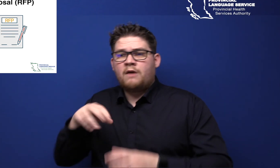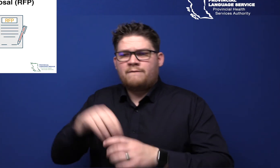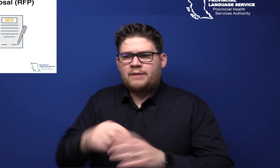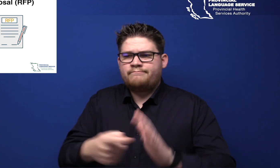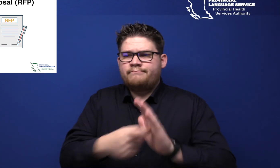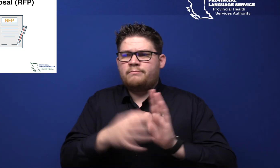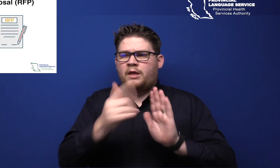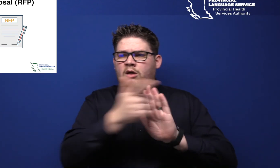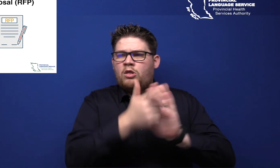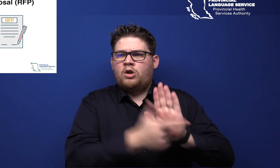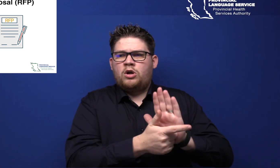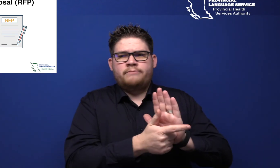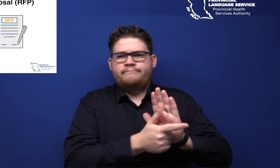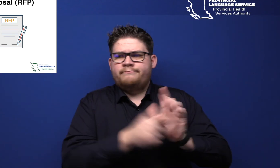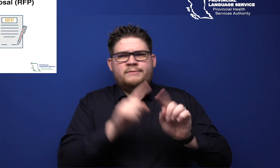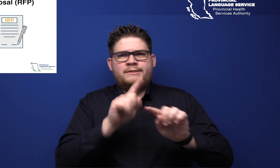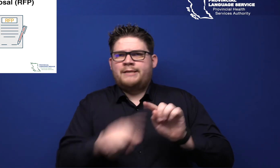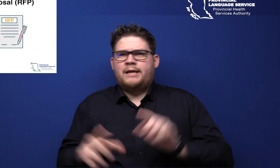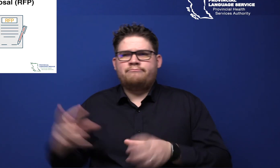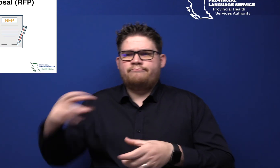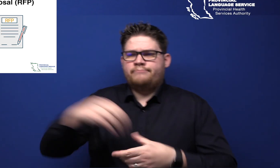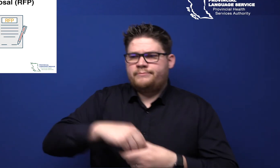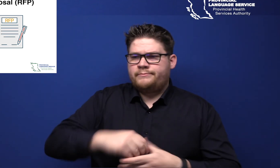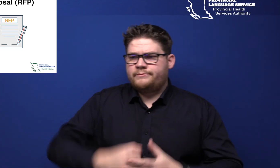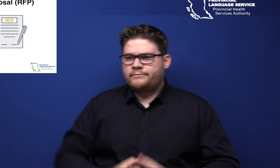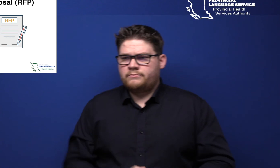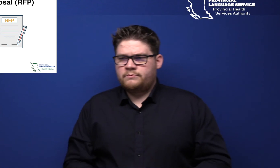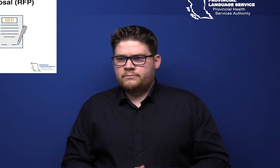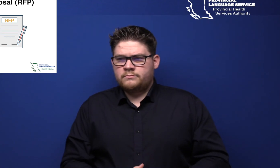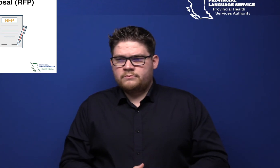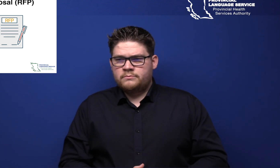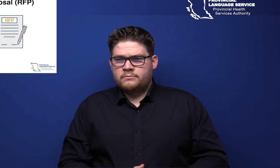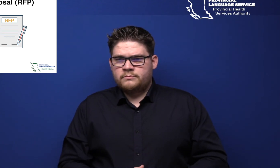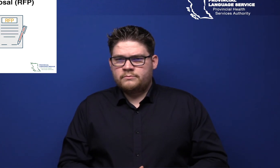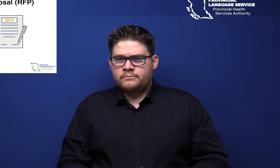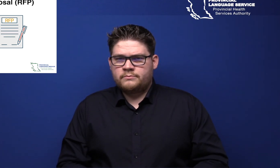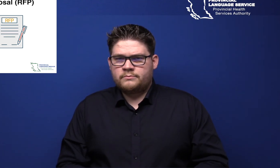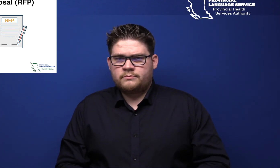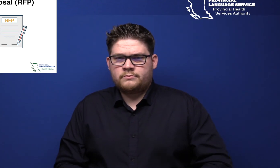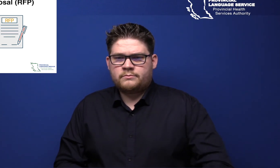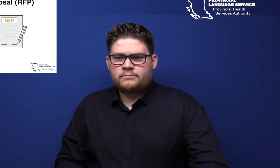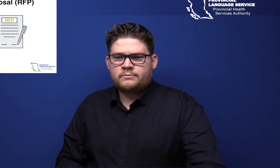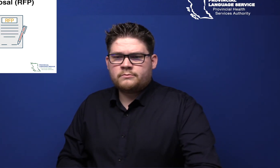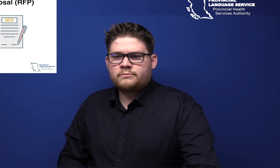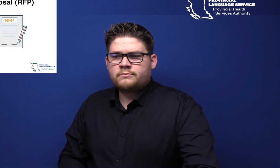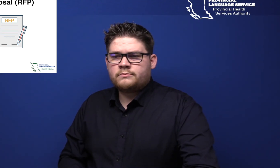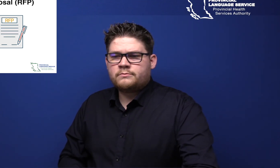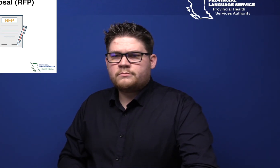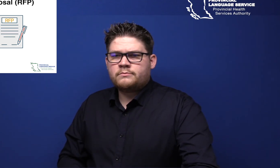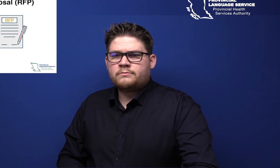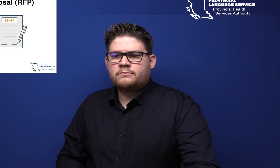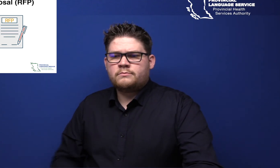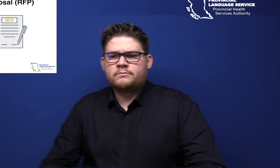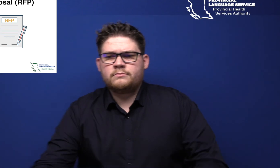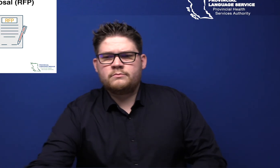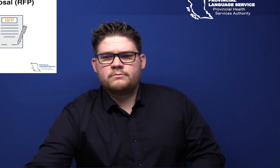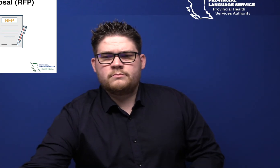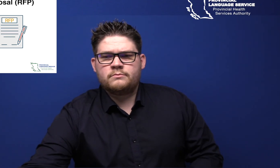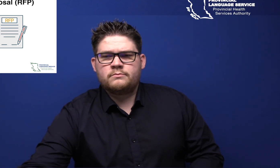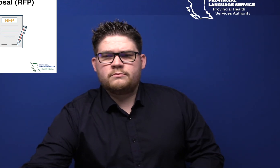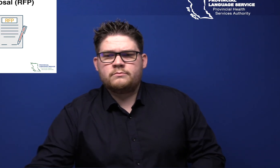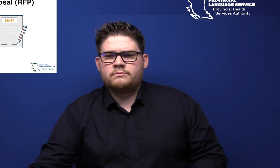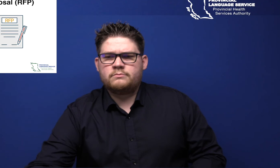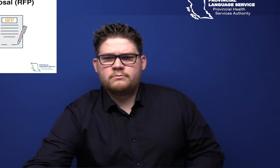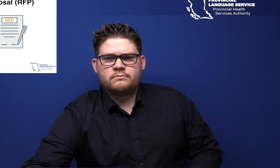DUE TO GOVERNMENT REGULATIONS, BUT THEY PROVIDED KEY INPUT ON THE CRITERIA THAT WERE USED FOR SELECTION. THE EVALUATION COMMITTEE